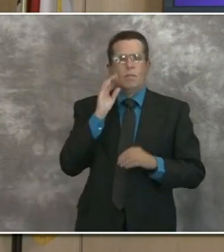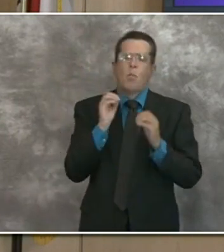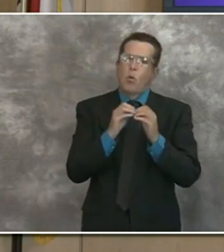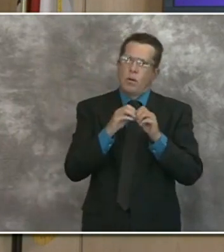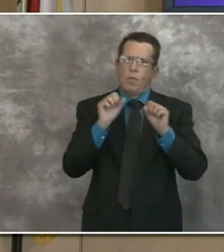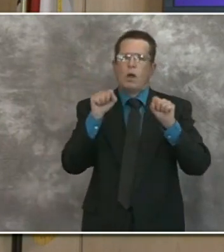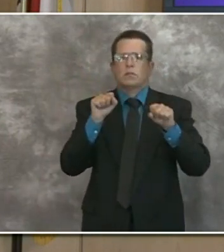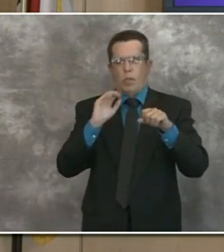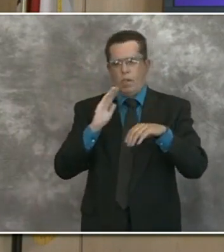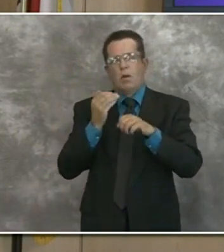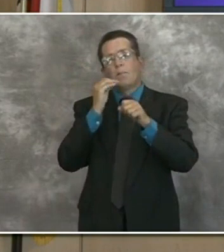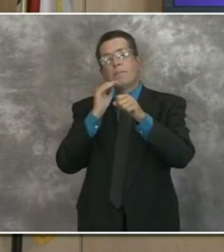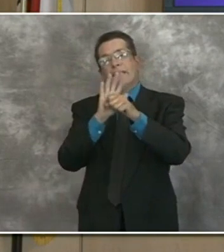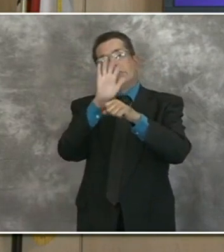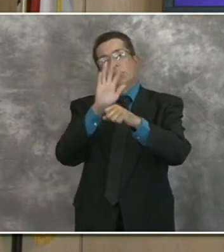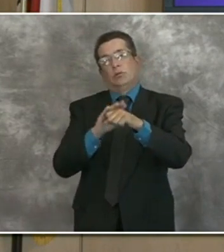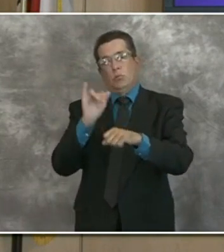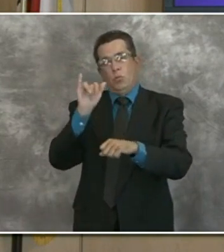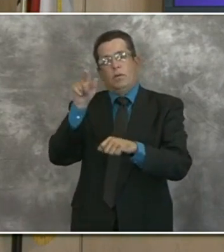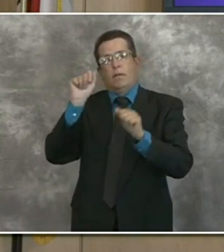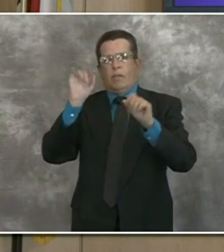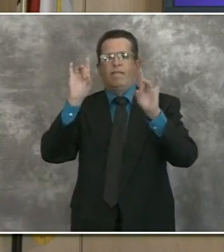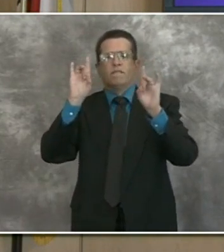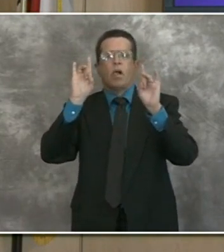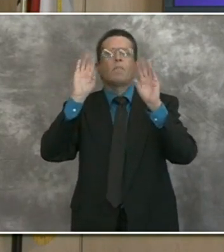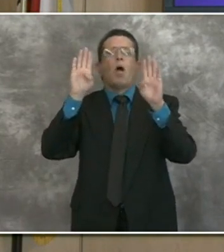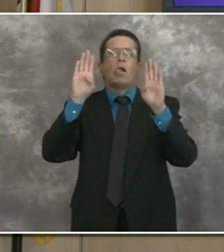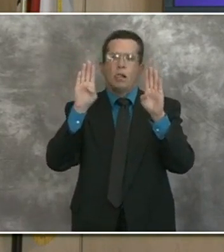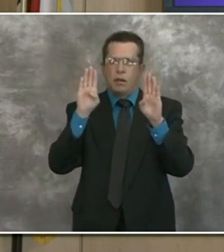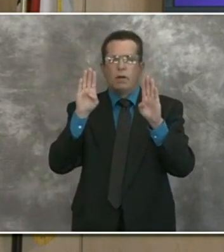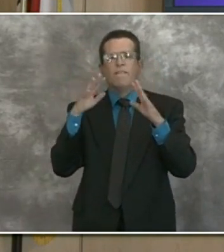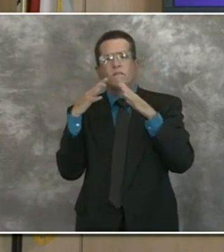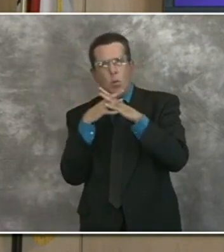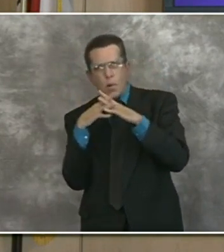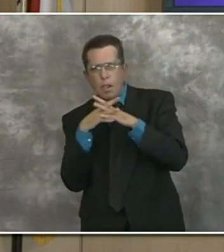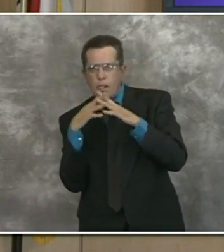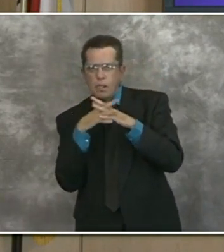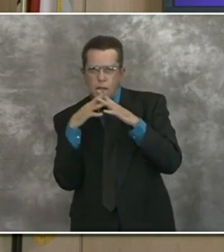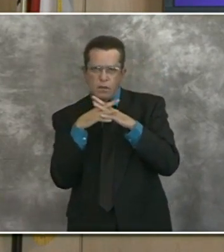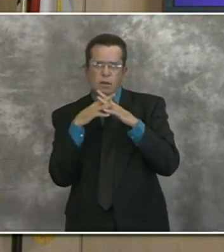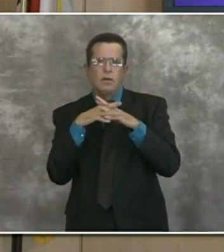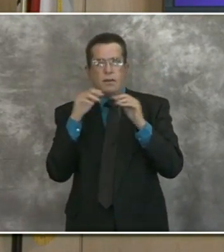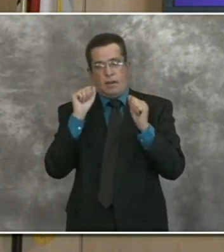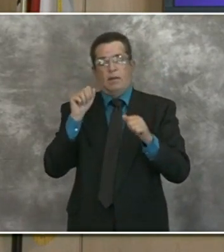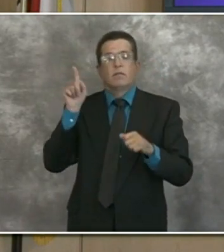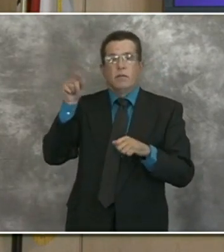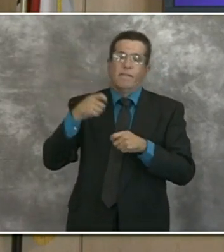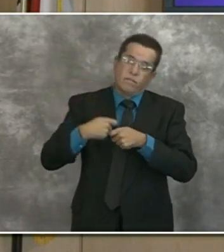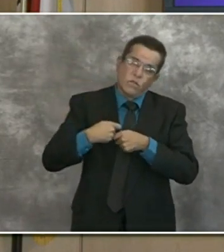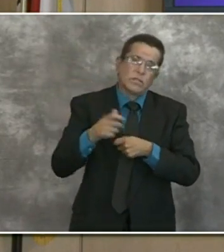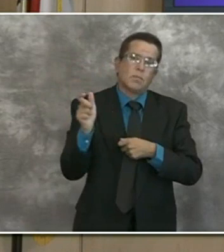COM. ALSO AS PREVIOUSLY MENTIONED STARTING TOMORROW MORE ACTIVITIES MORE ACTIVE RECREATION WILL BE POSSIBLE ON